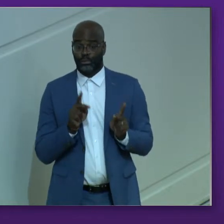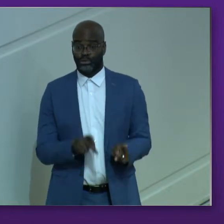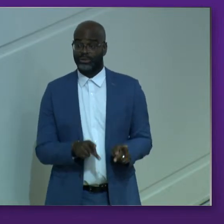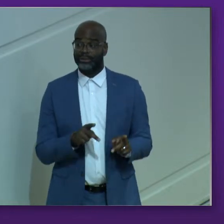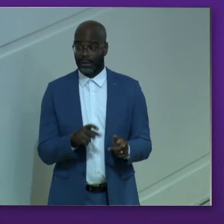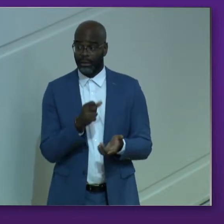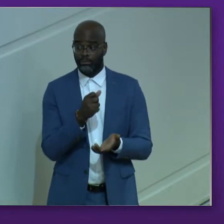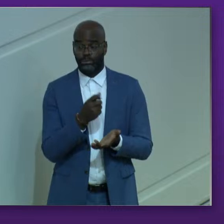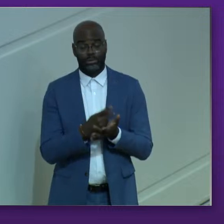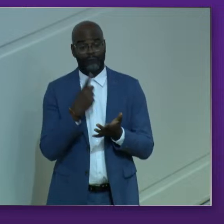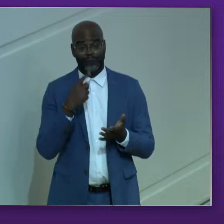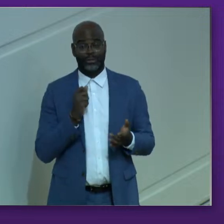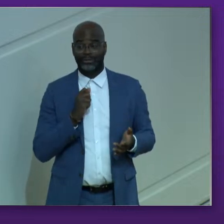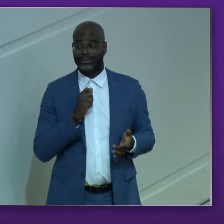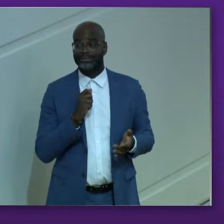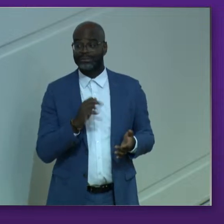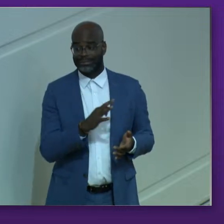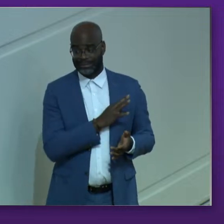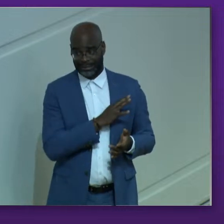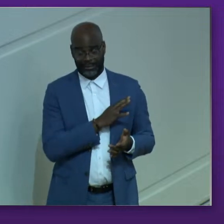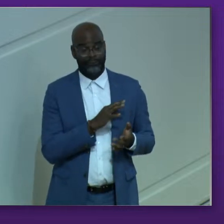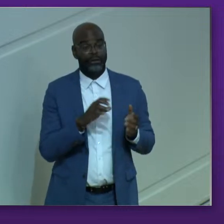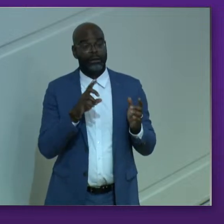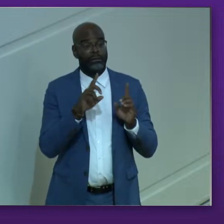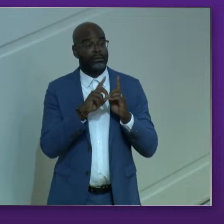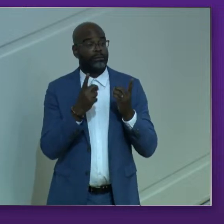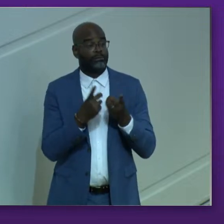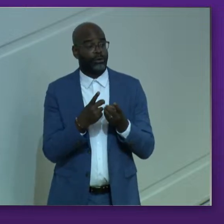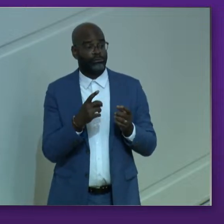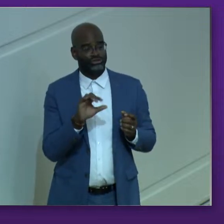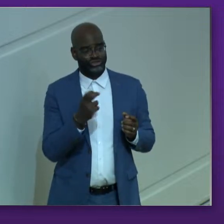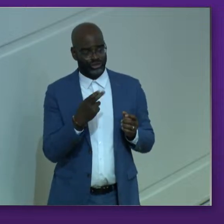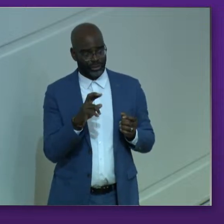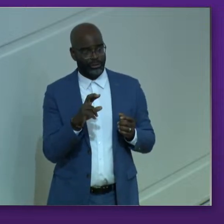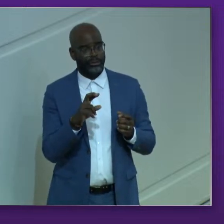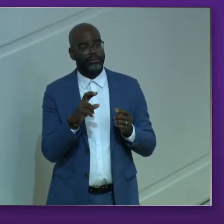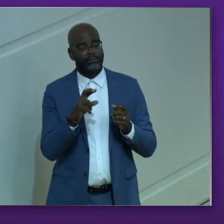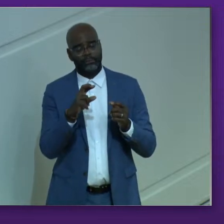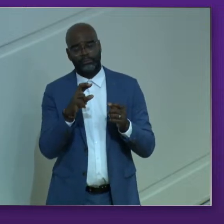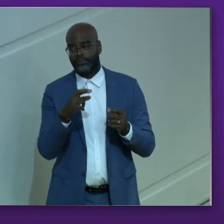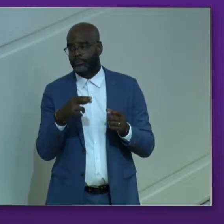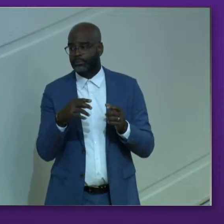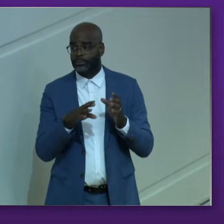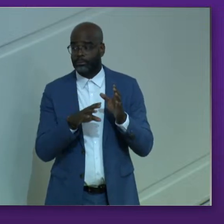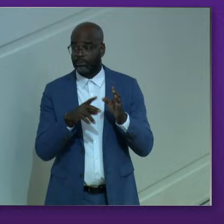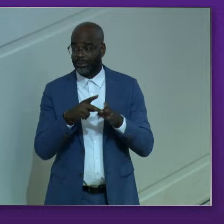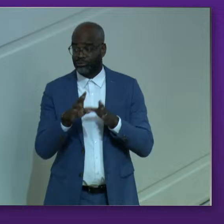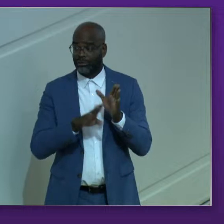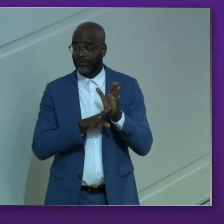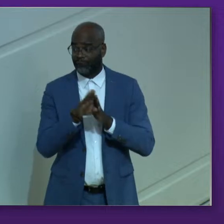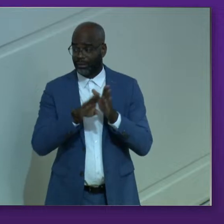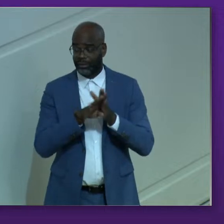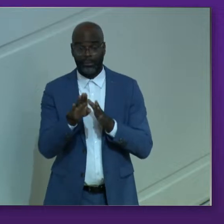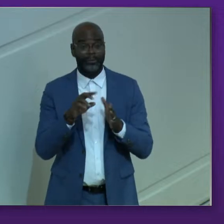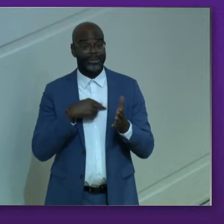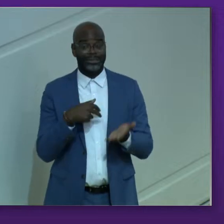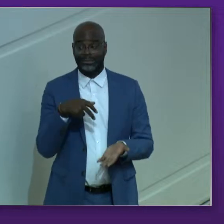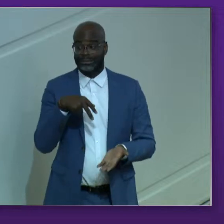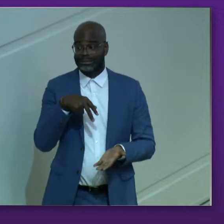LAST WE WANT TO ACKNOWLEDGE THE PERSON WHO HAS BEEN APPROVED